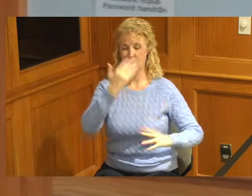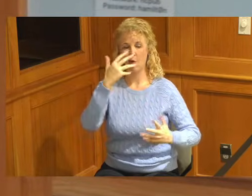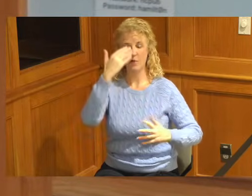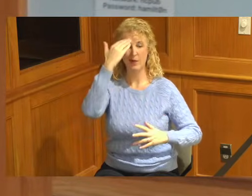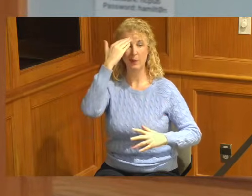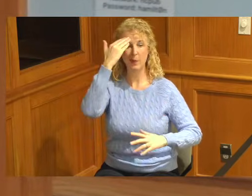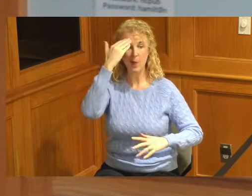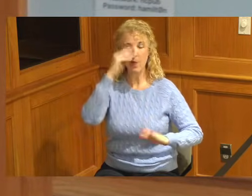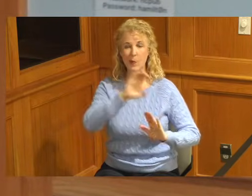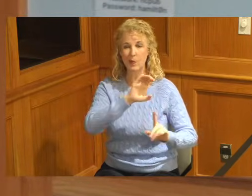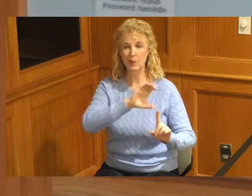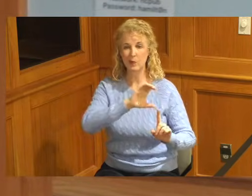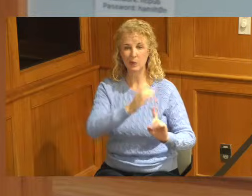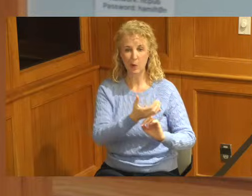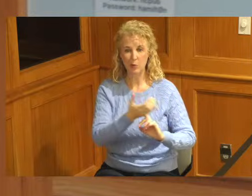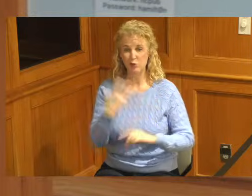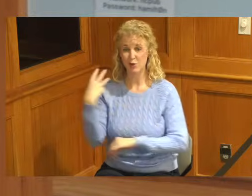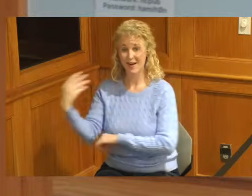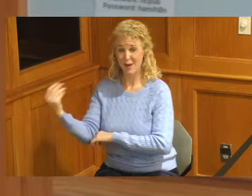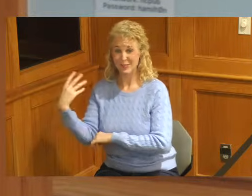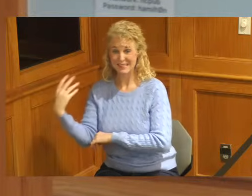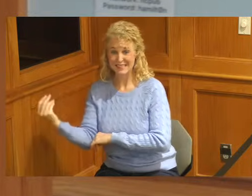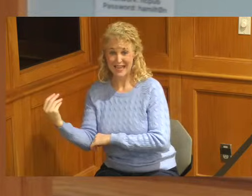it's harder for that to happen in the county because you don't have all those things. And